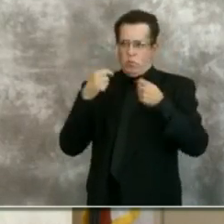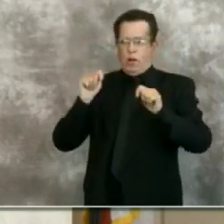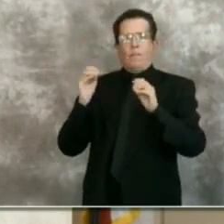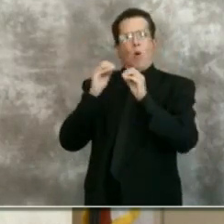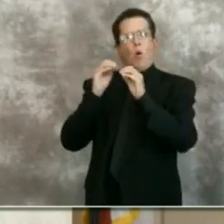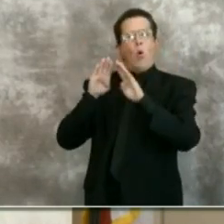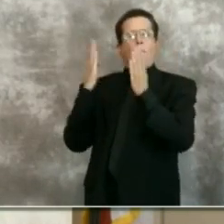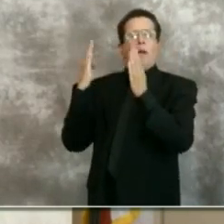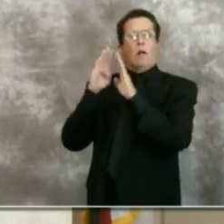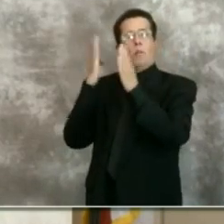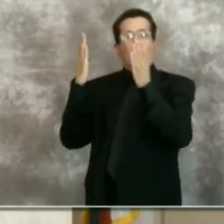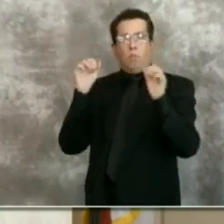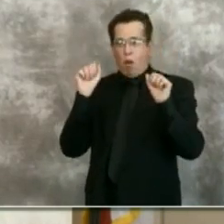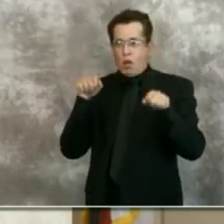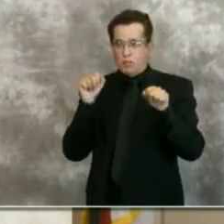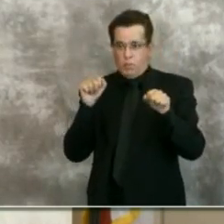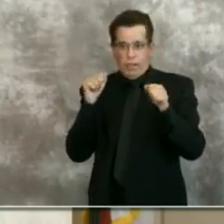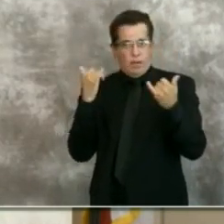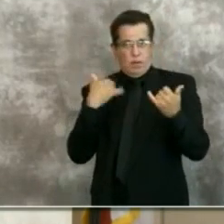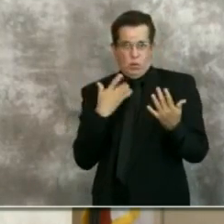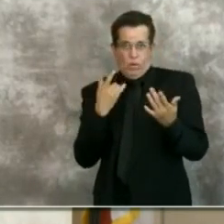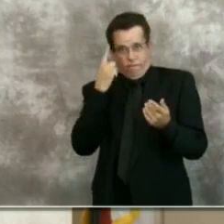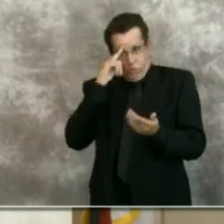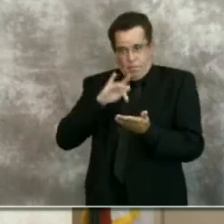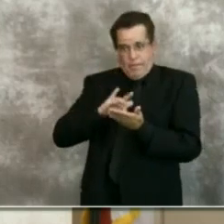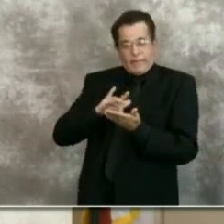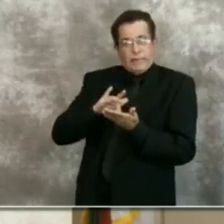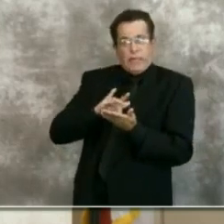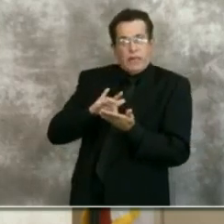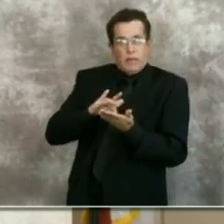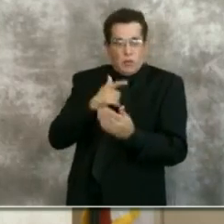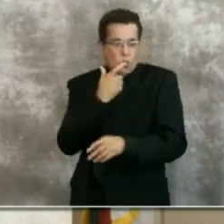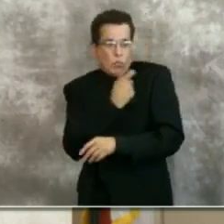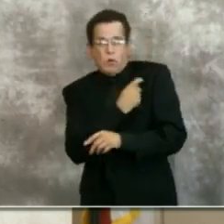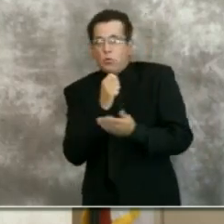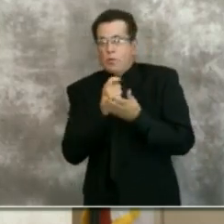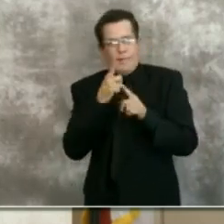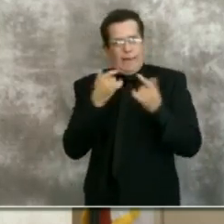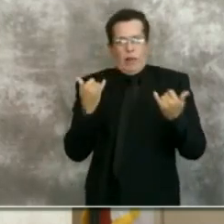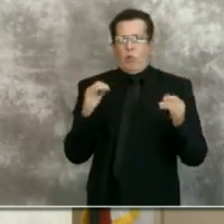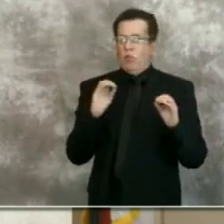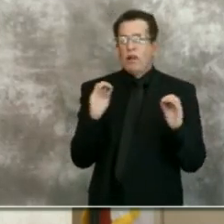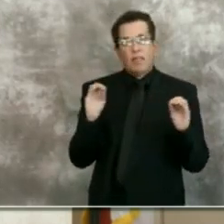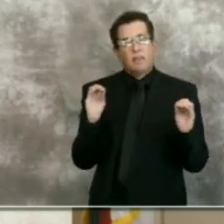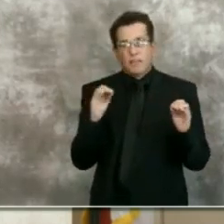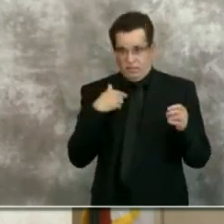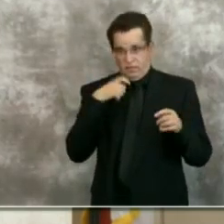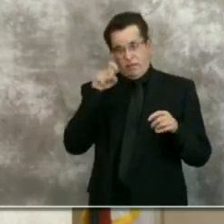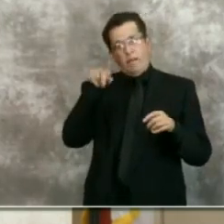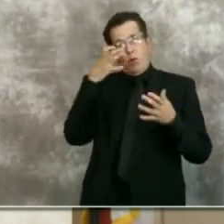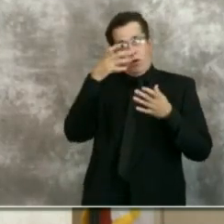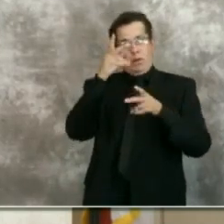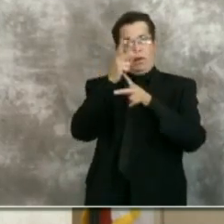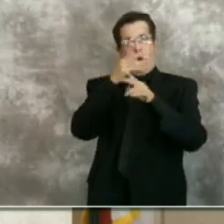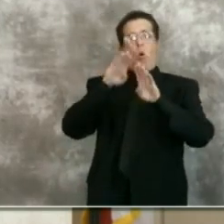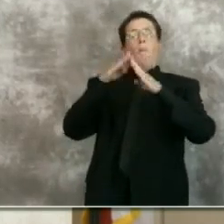WATCH LIST, A MONITORING LIST TO BEGIN TO PROGRESS IN THE NEW NORMAL. WITH HIS MUCH OPEN AS POSSIBLE WHILE WE WAIT FOR